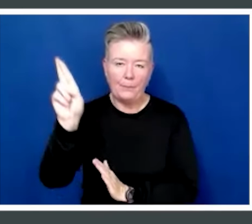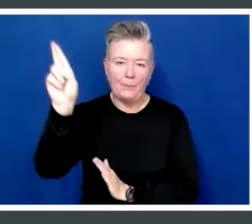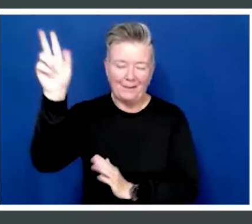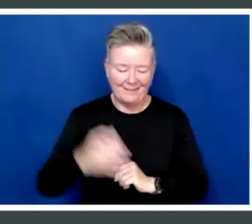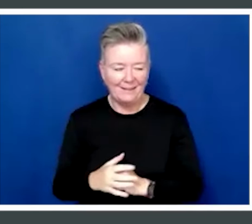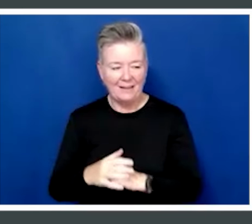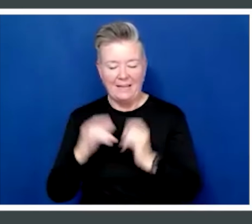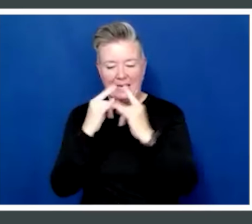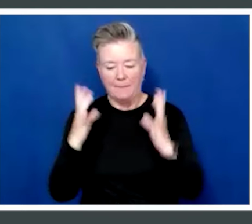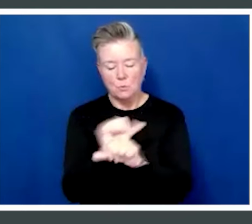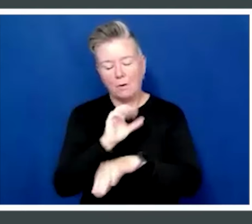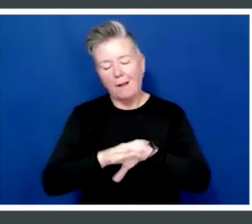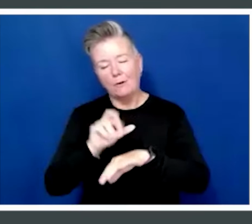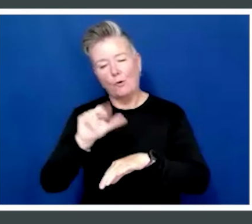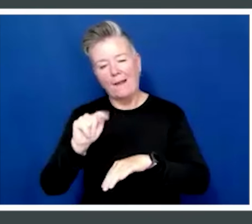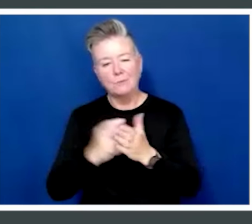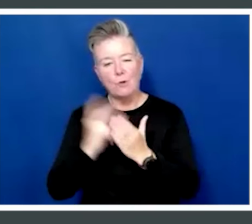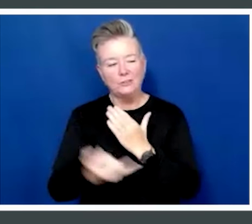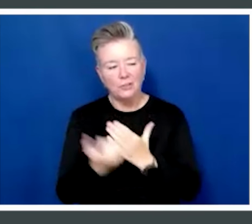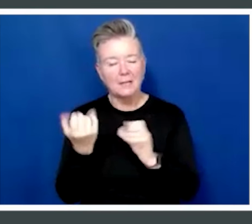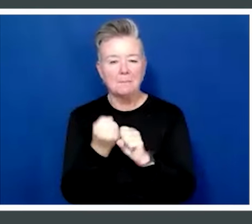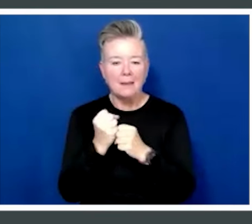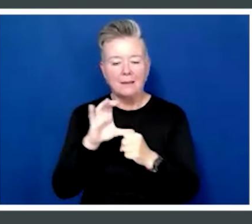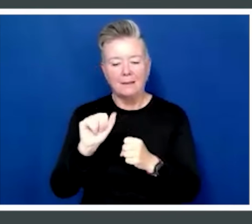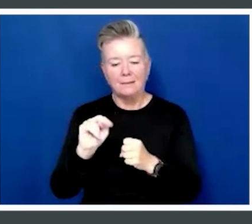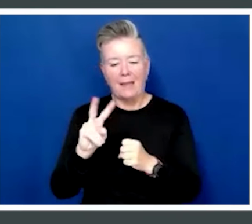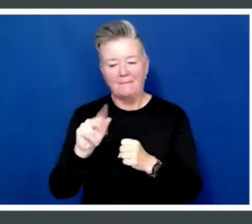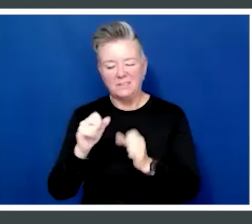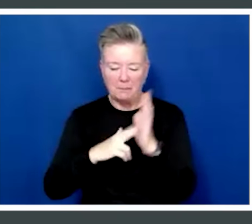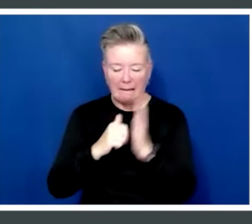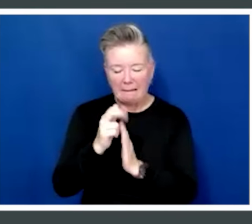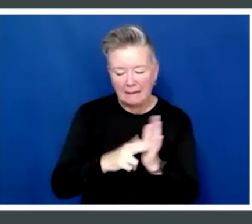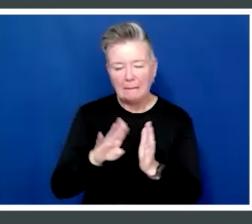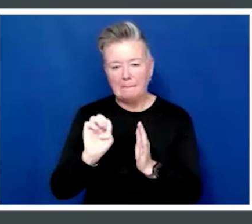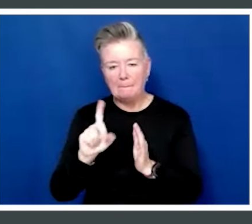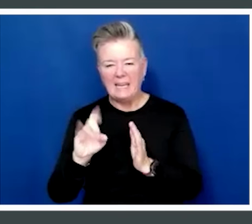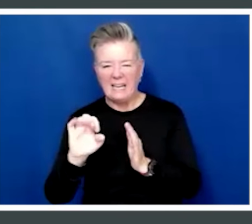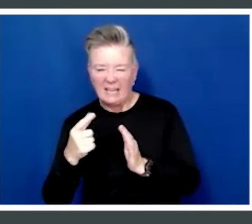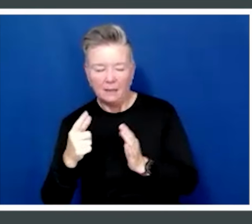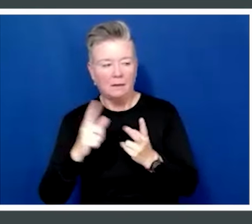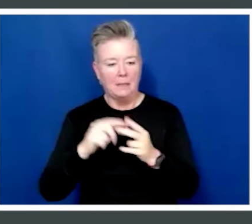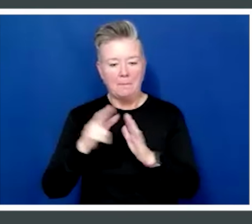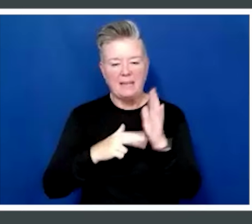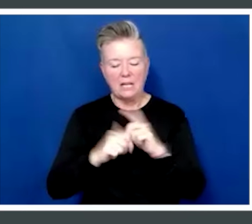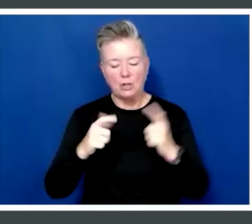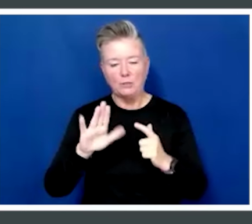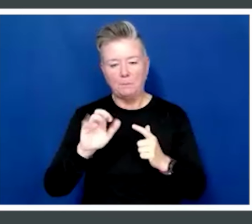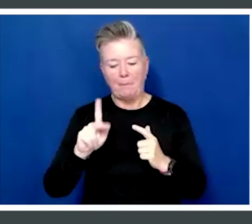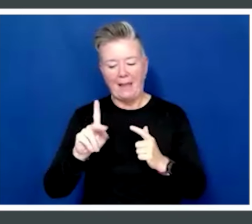Campers work on more craft projects, including painting a canvas, beading, and painting a large backdrop.